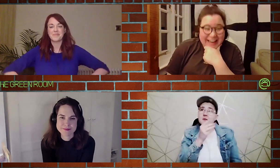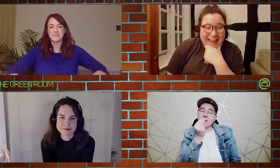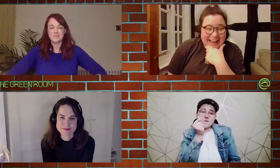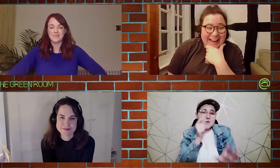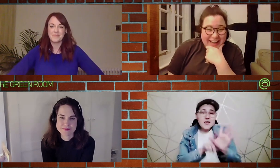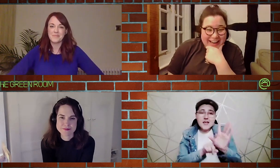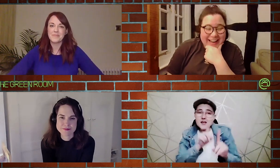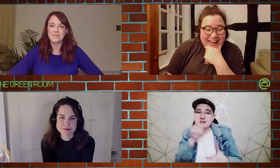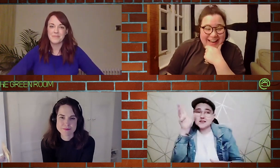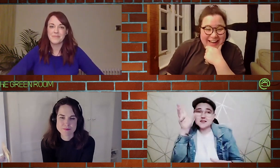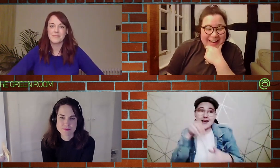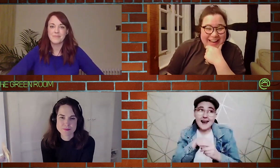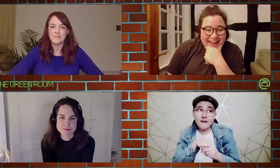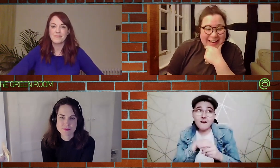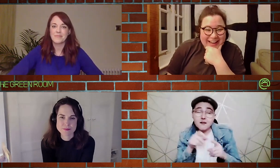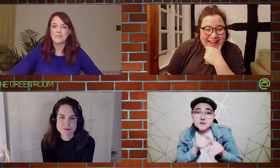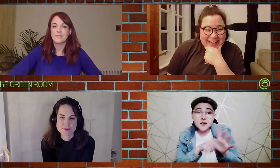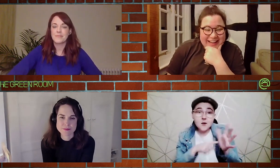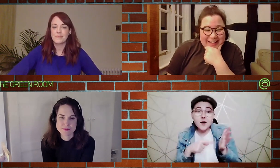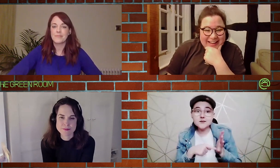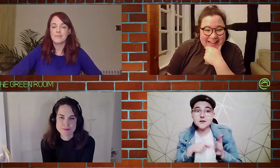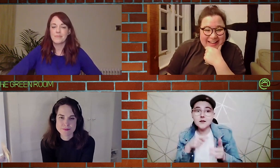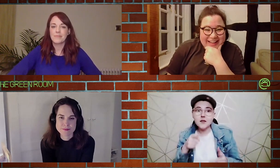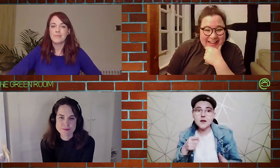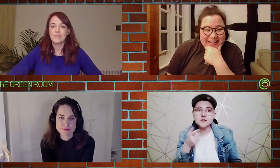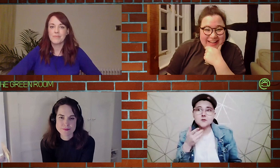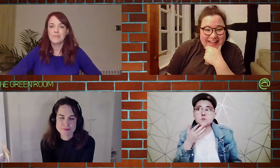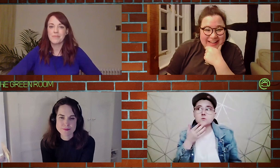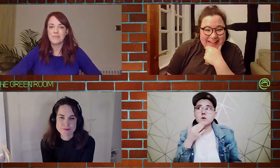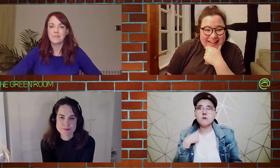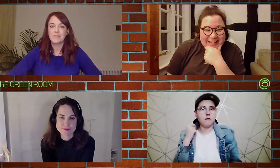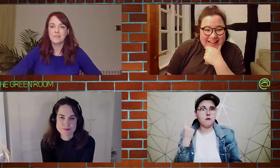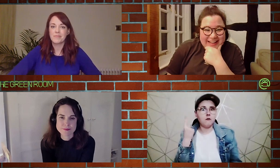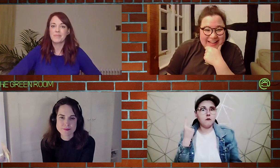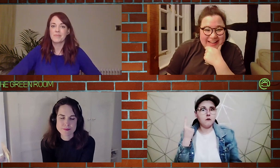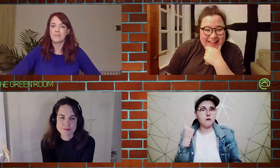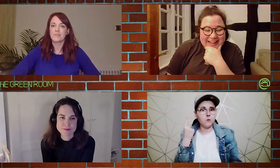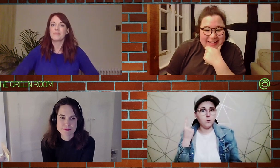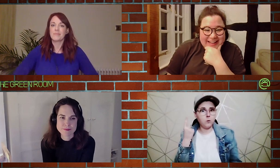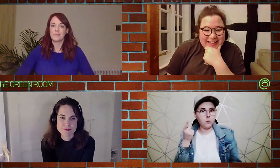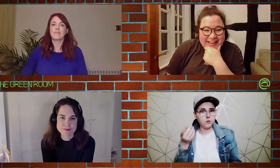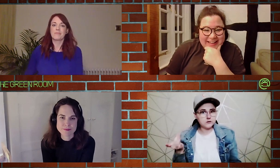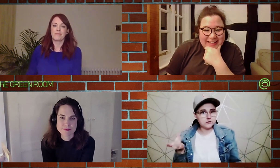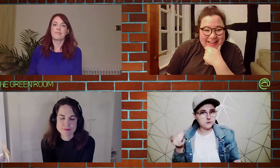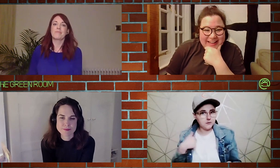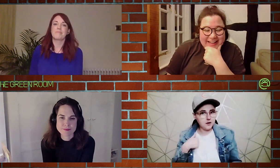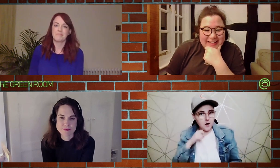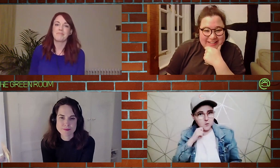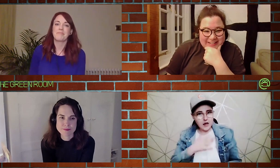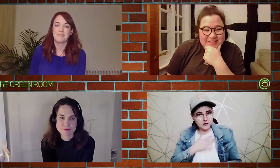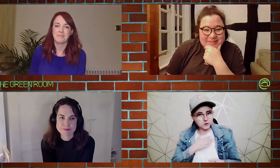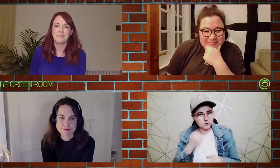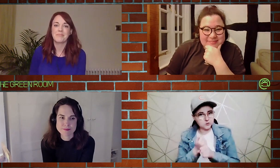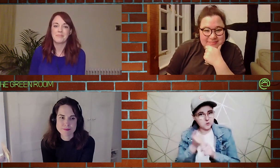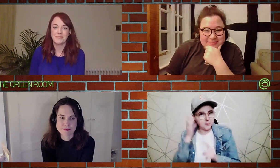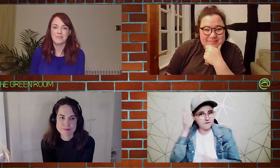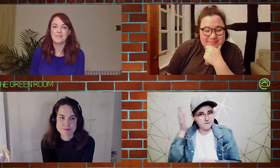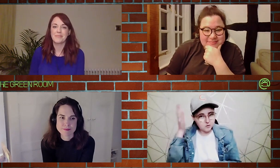become an actor at that point. I spent a few years in DYT and then I thought, oh I think this